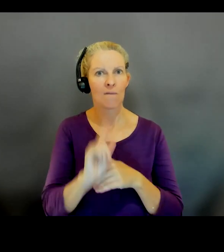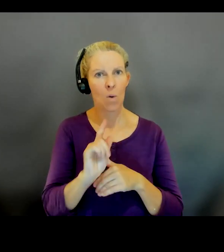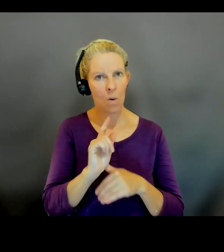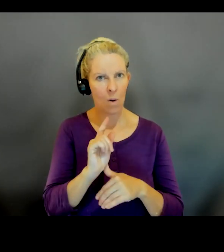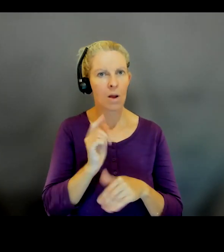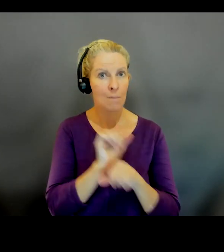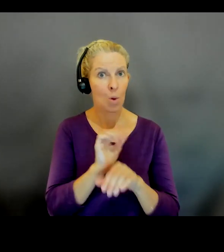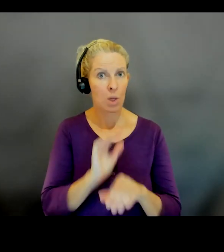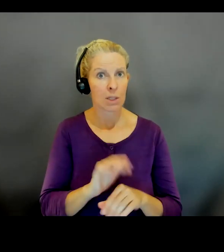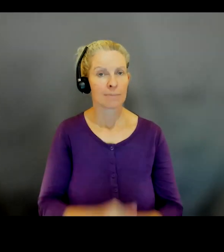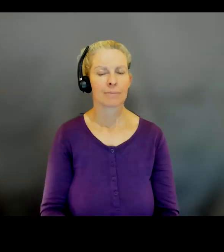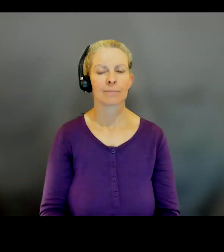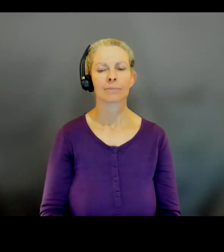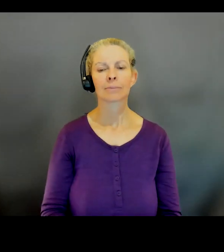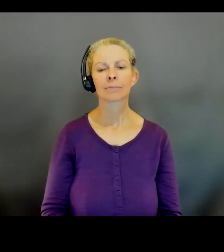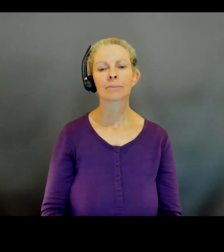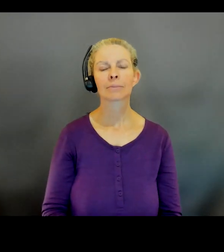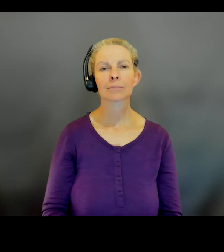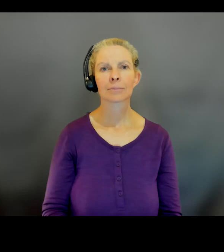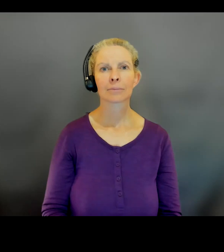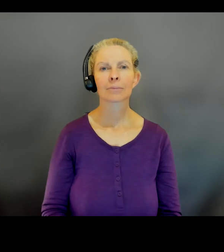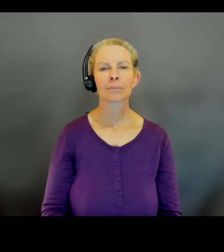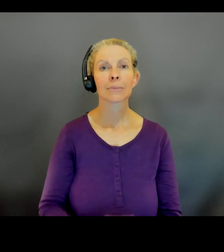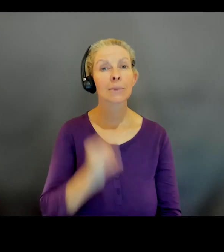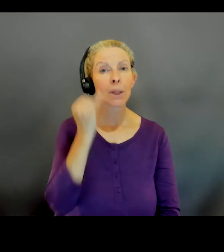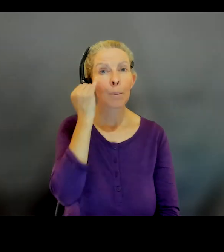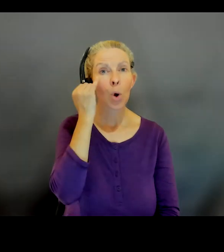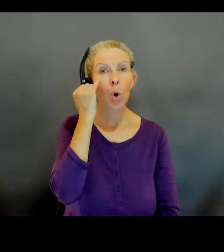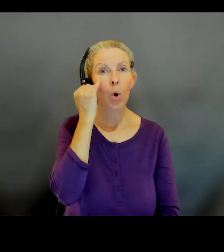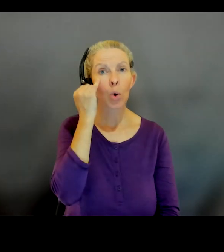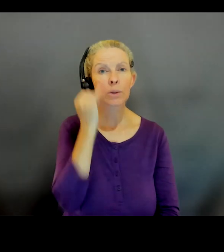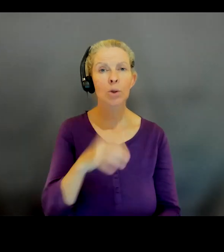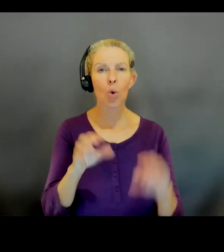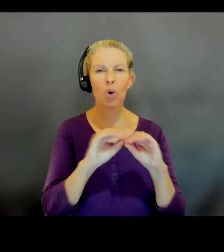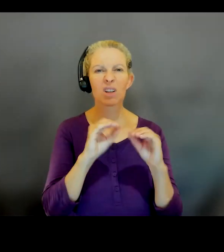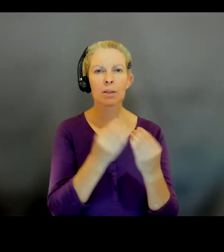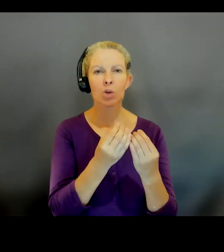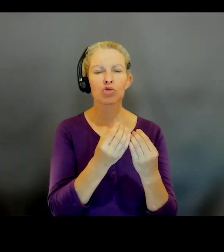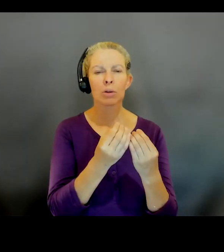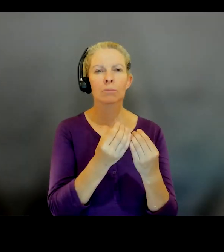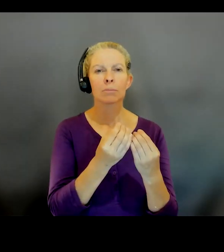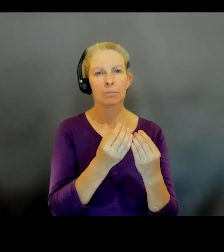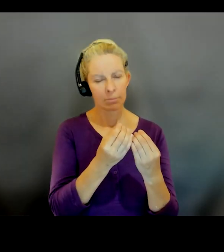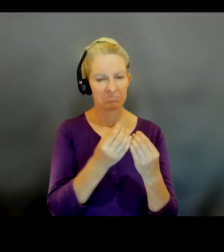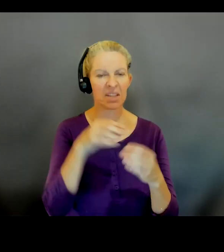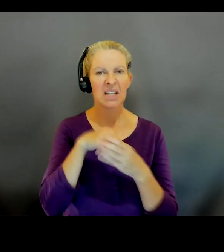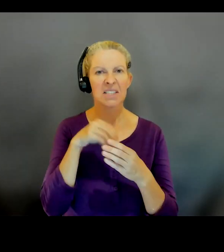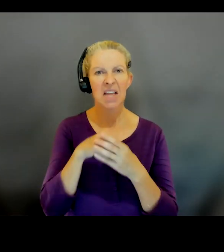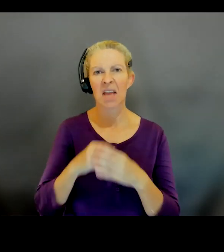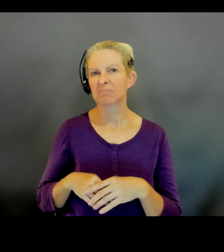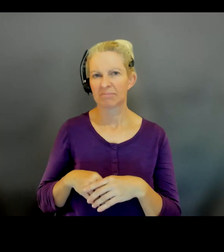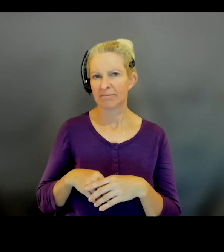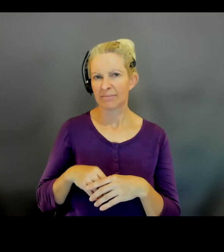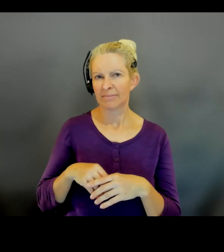feel about your organization if they learned that you don't support inclusion internally? That your